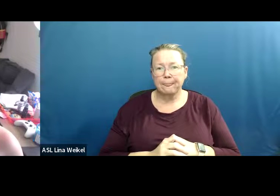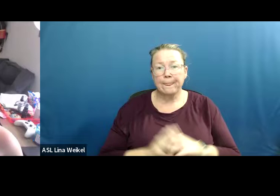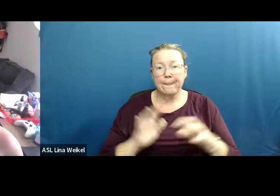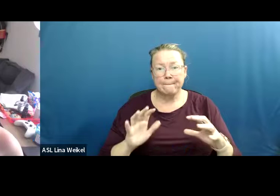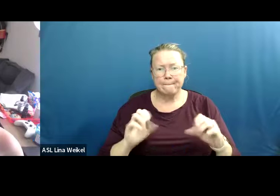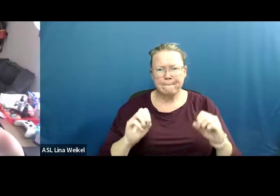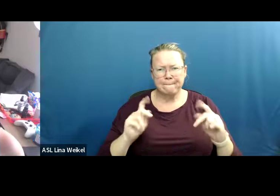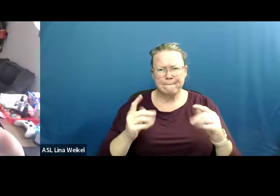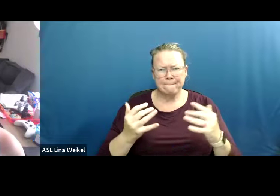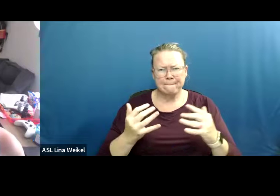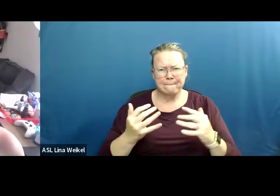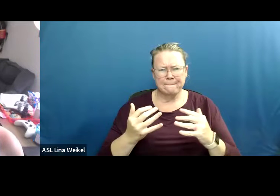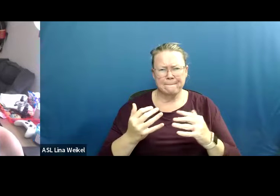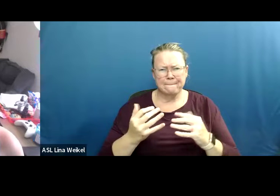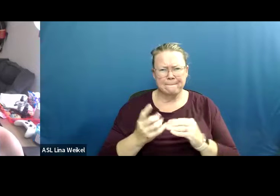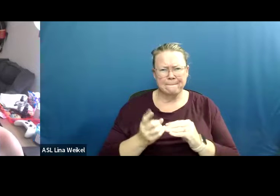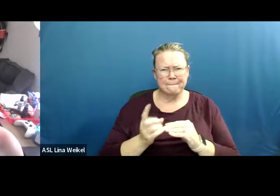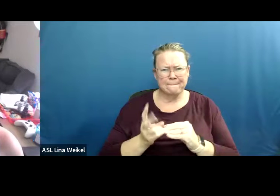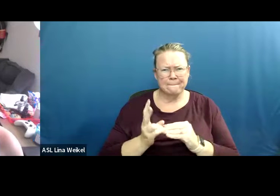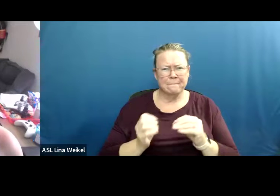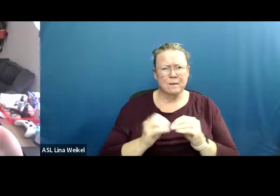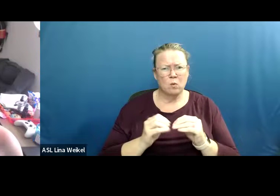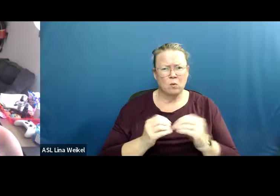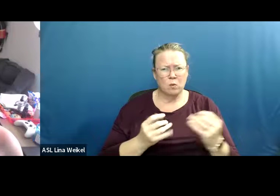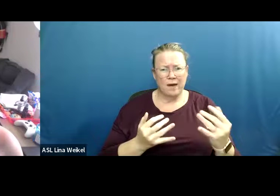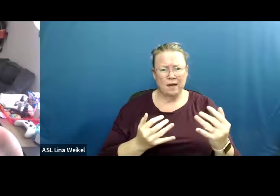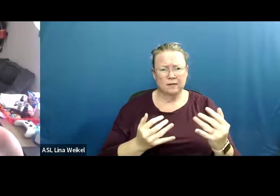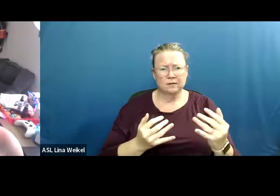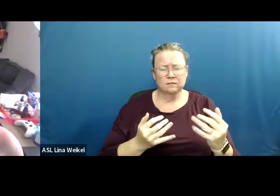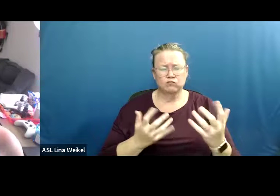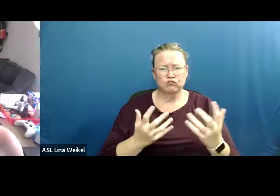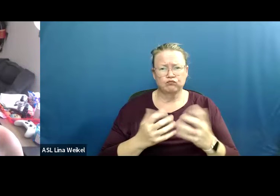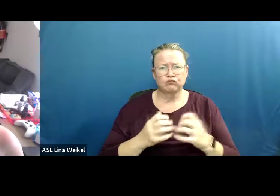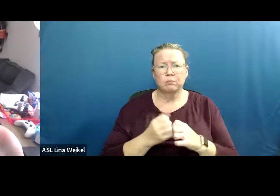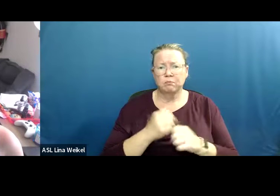Harm (He/Him): We're gonna wait just a few more minutes Harm (He/Him): to make sure everyone